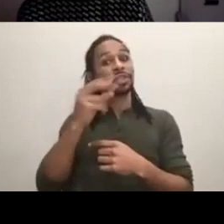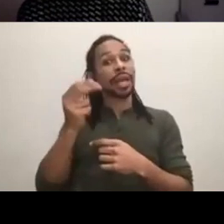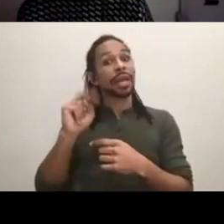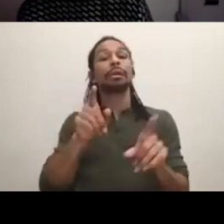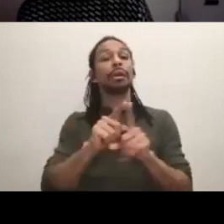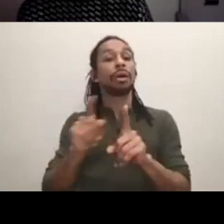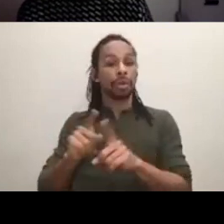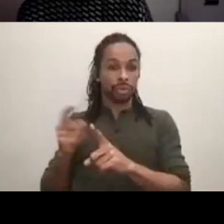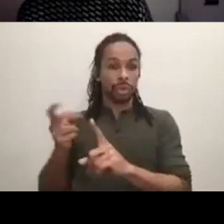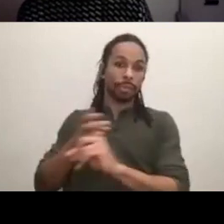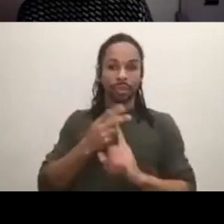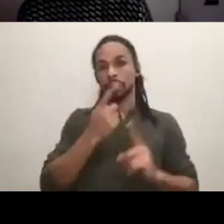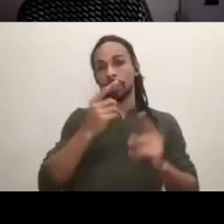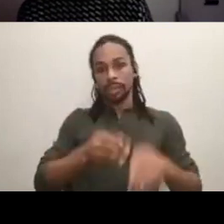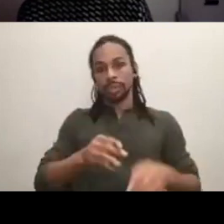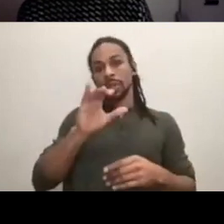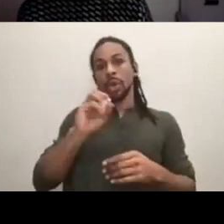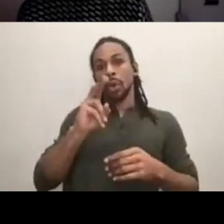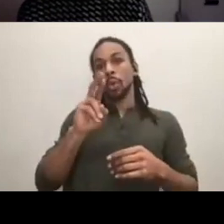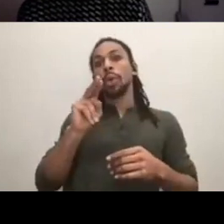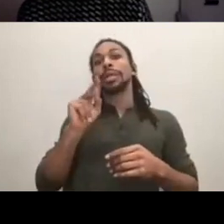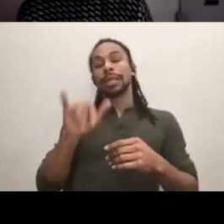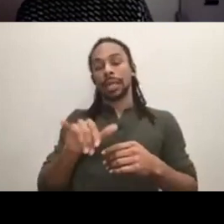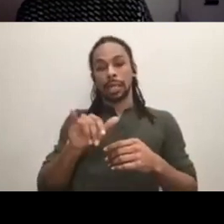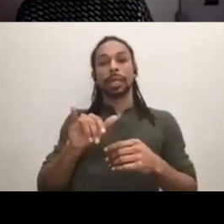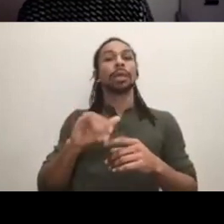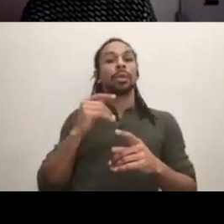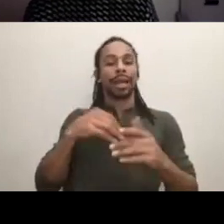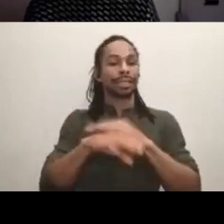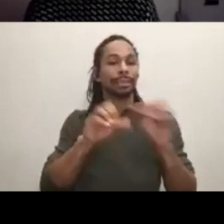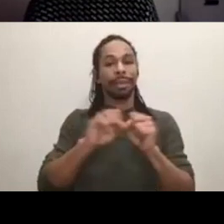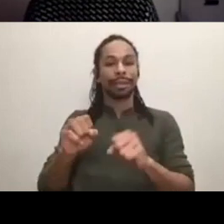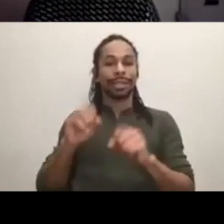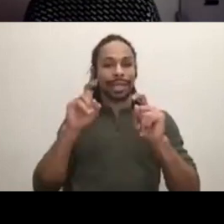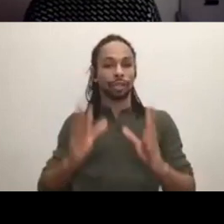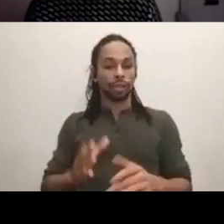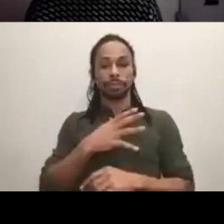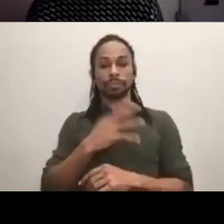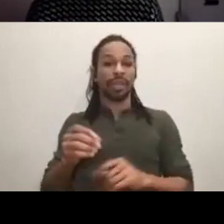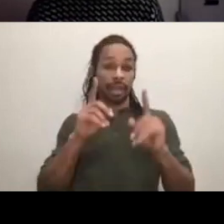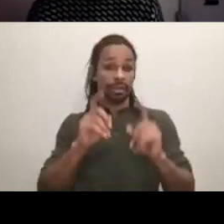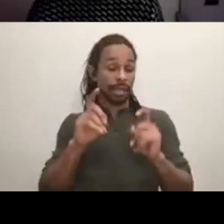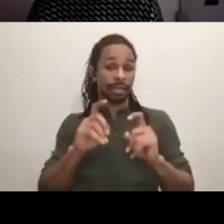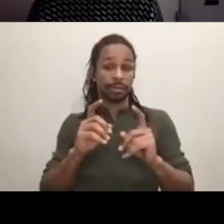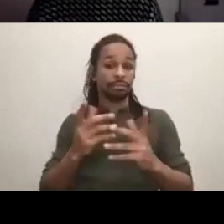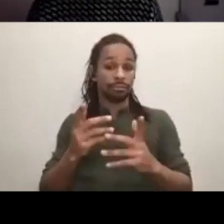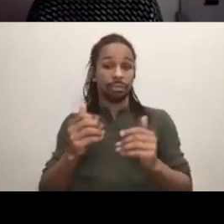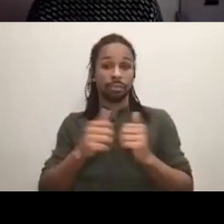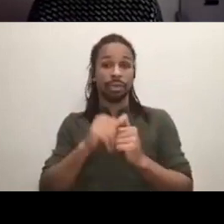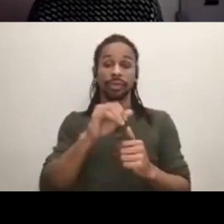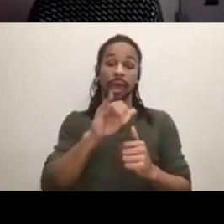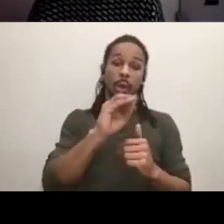in alt-text and talking about the alt-text and a similar way of sharing a meal and asking